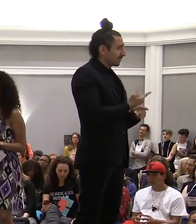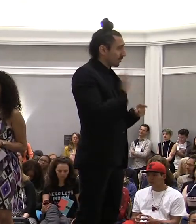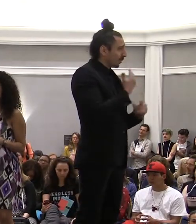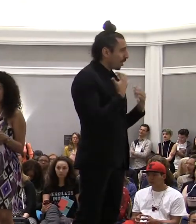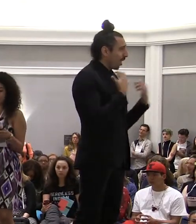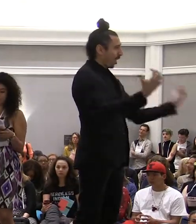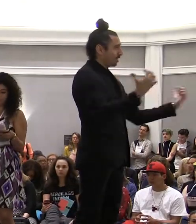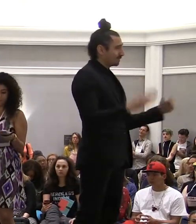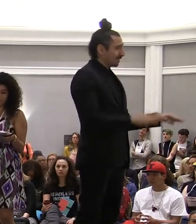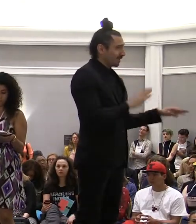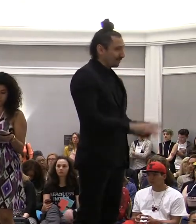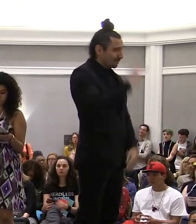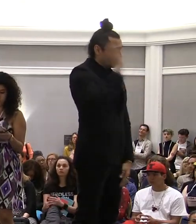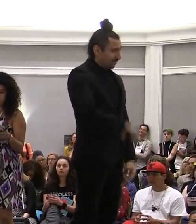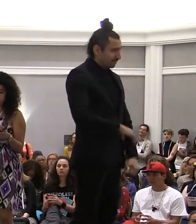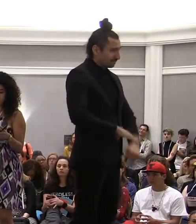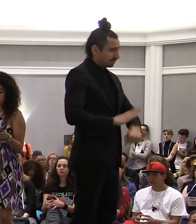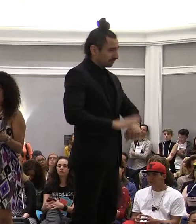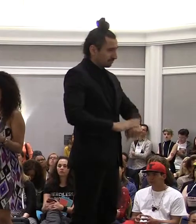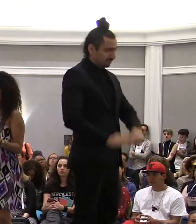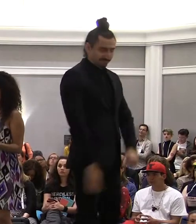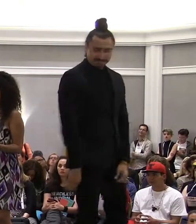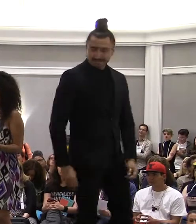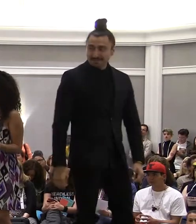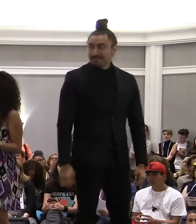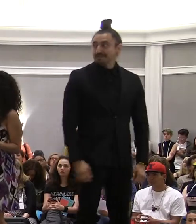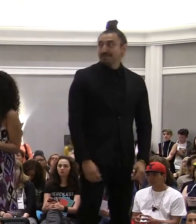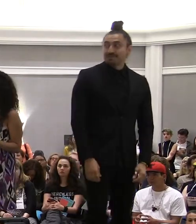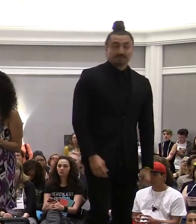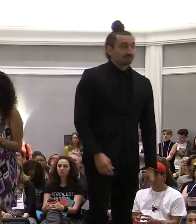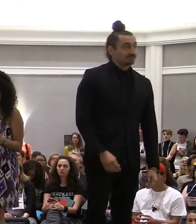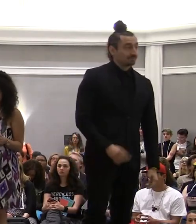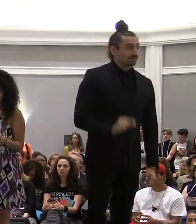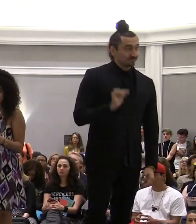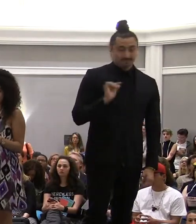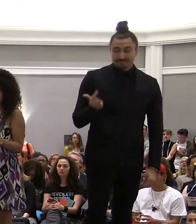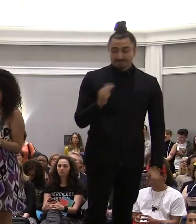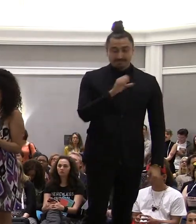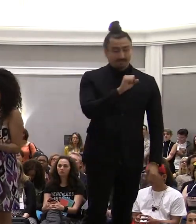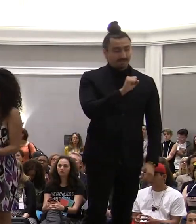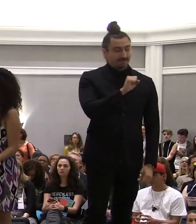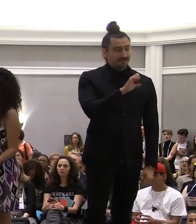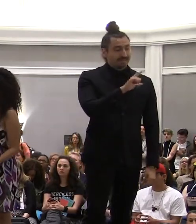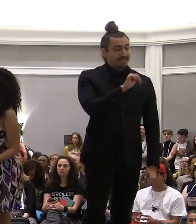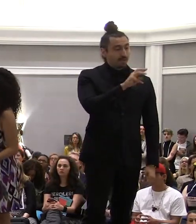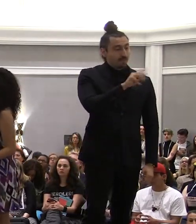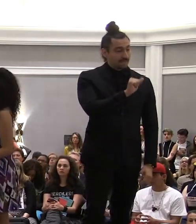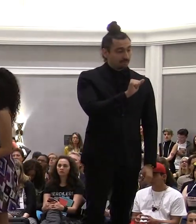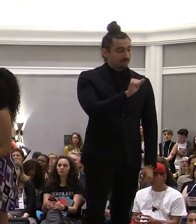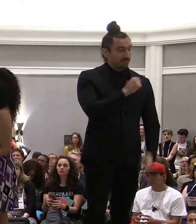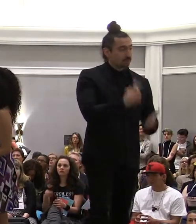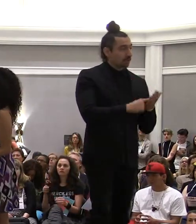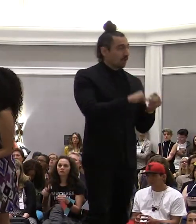Thank you, Hannah. (Elena) I'm going to give the mic right now to Salma, telling us a little bit about Ramadan and prayer space.